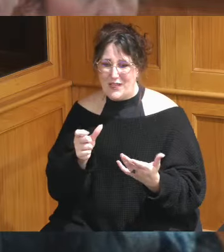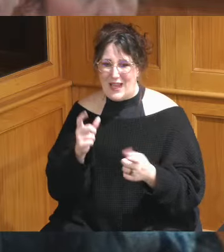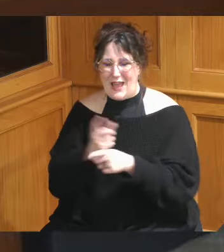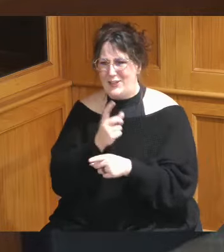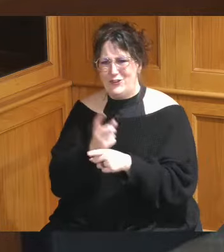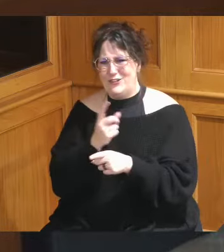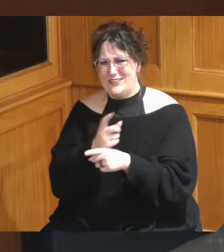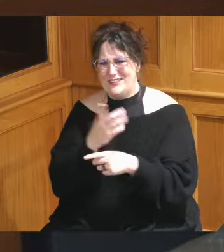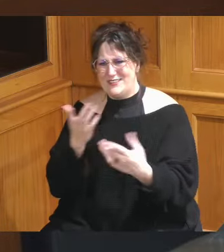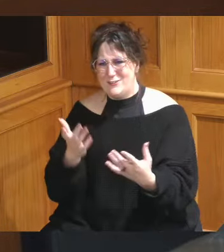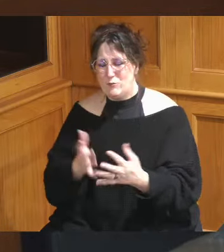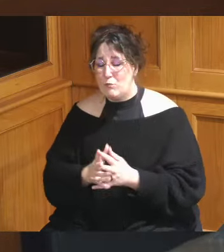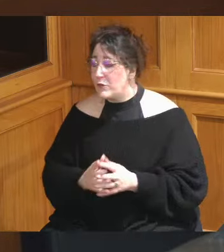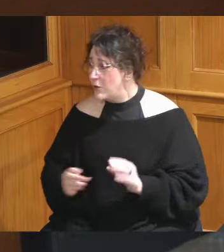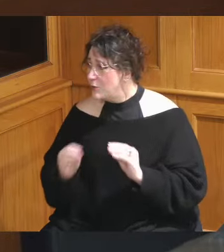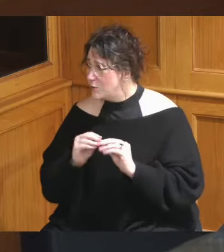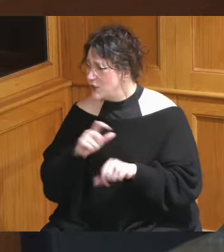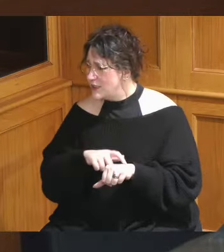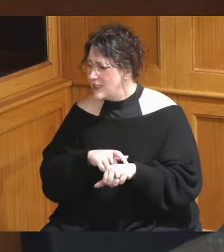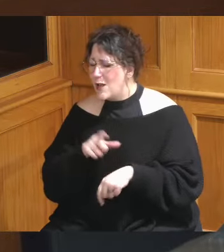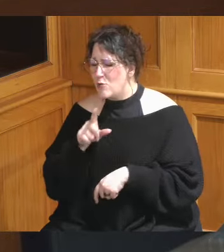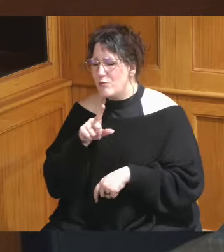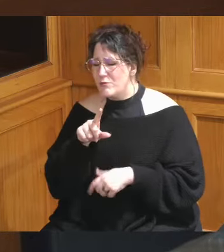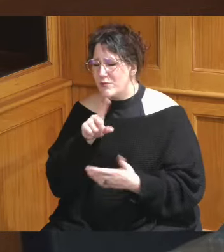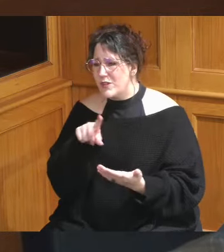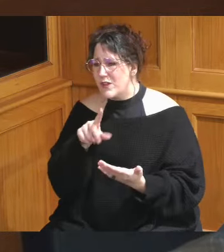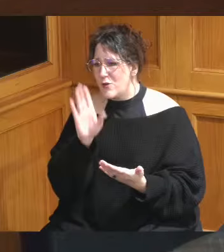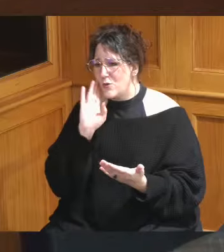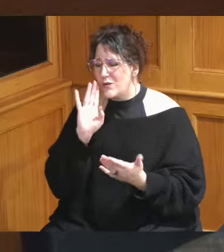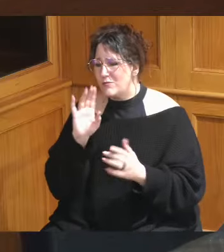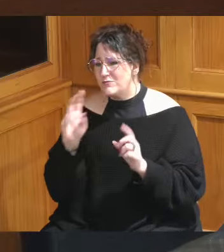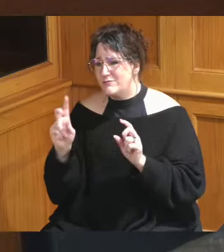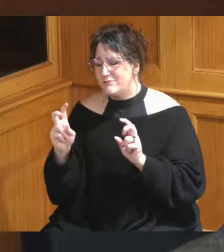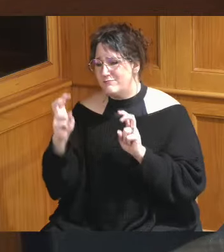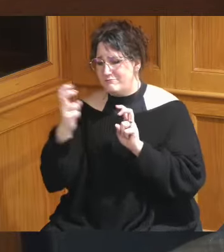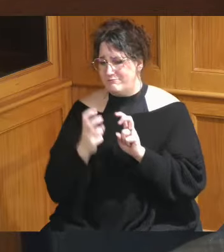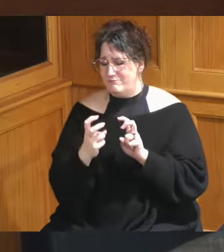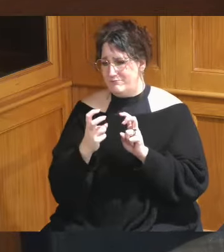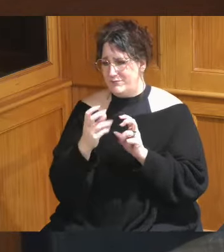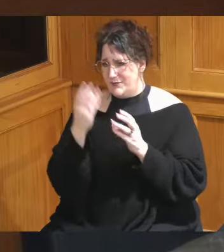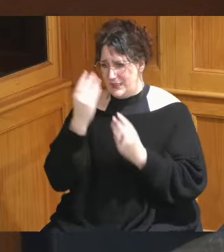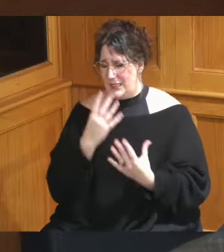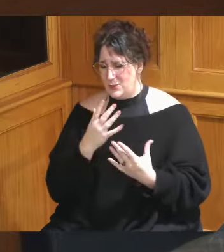would if we had more time they would probably be able to come to the table some of them. yeah. So